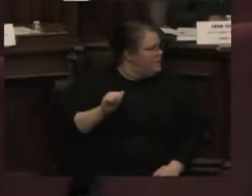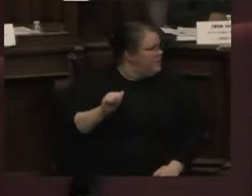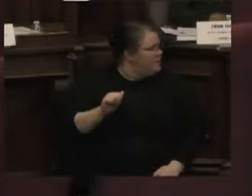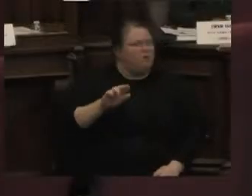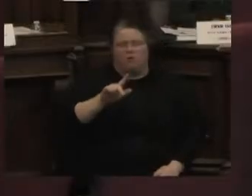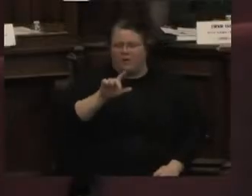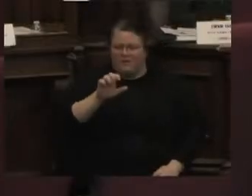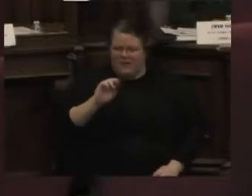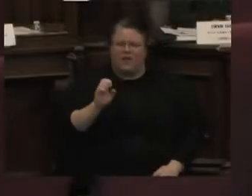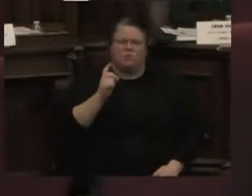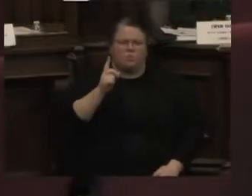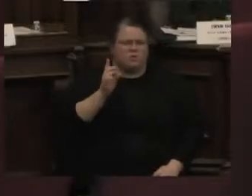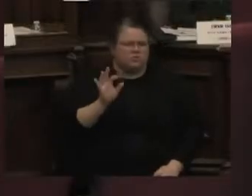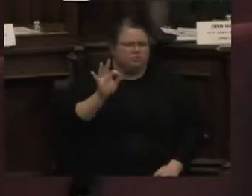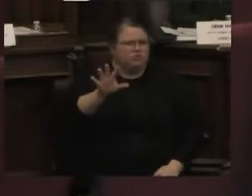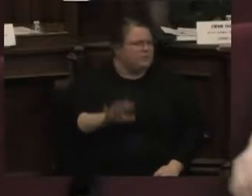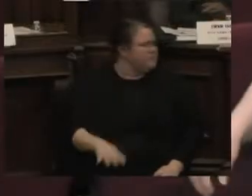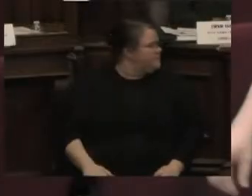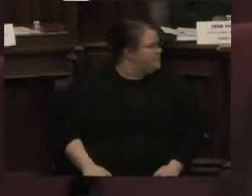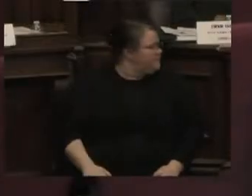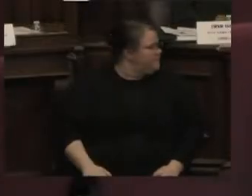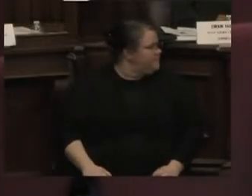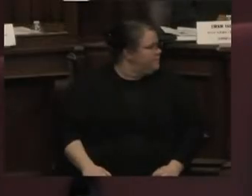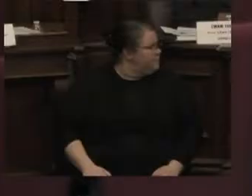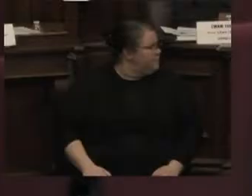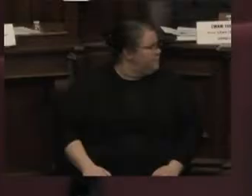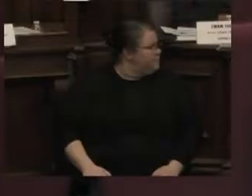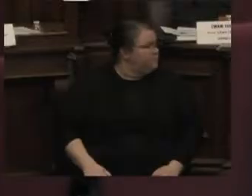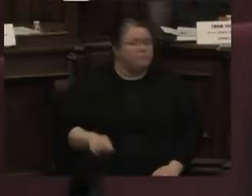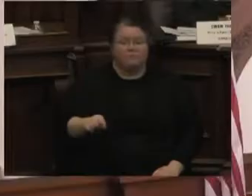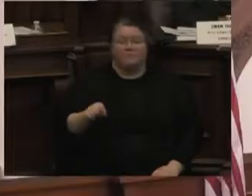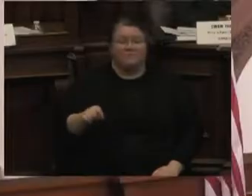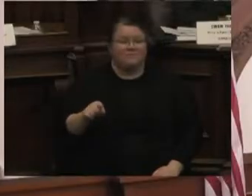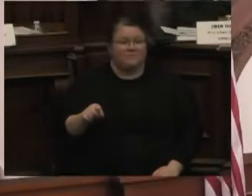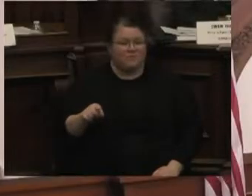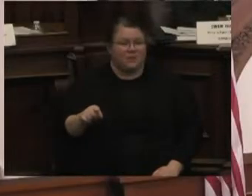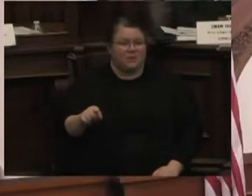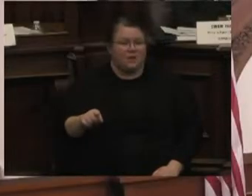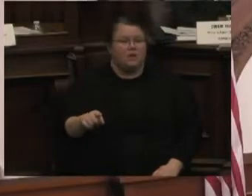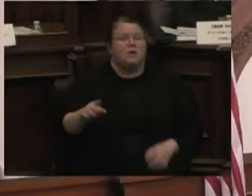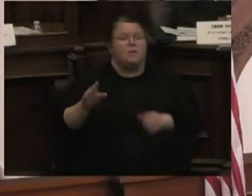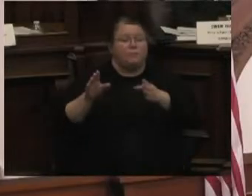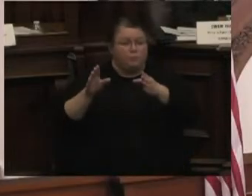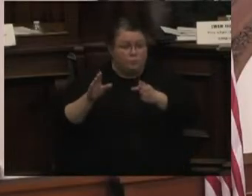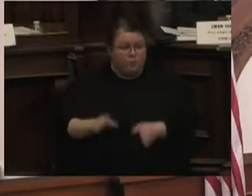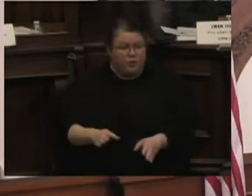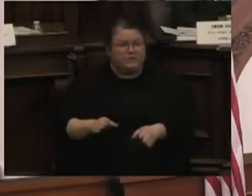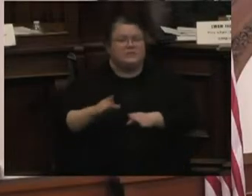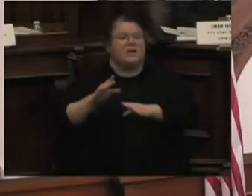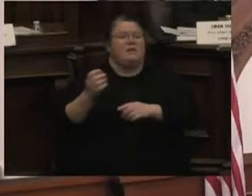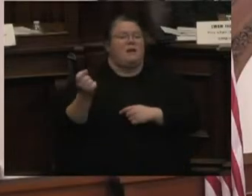you. Okay. And just one suggestion for the presenters.